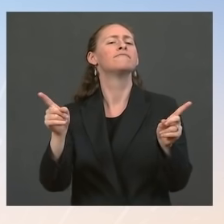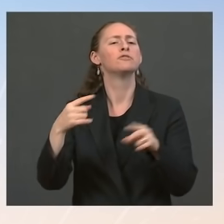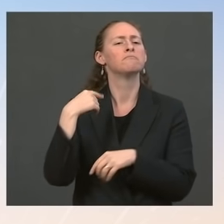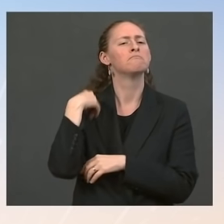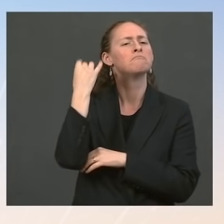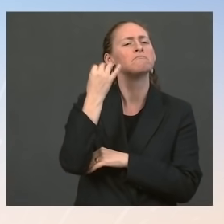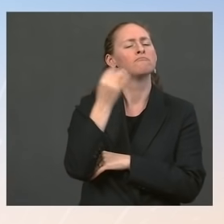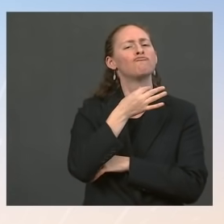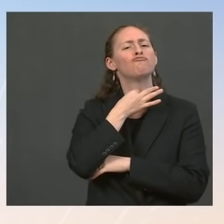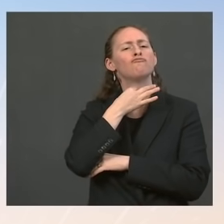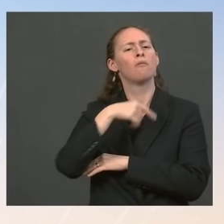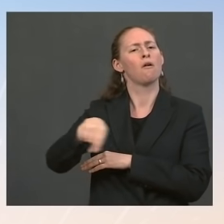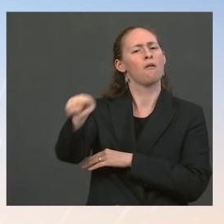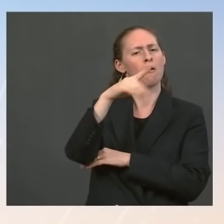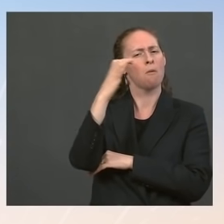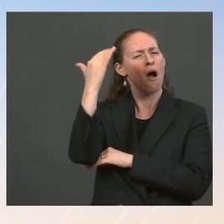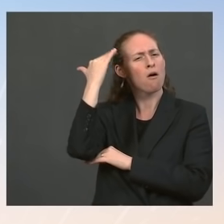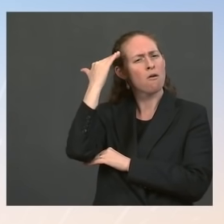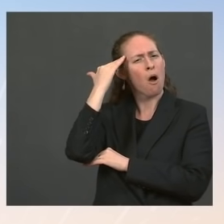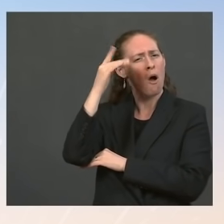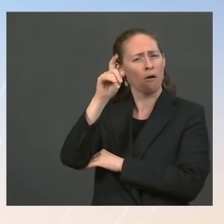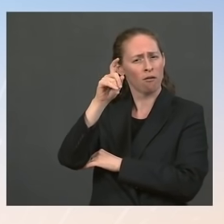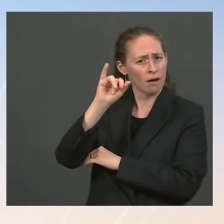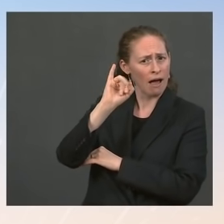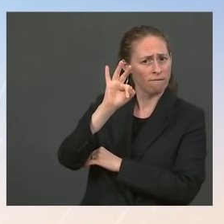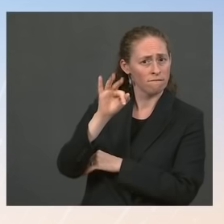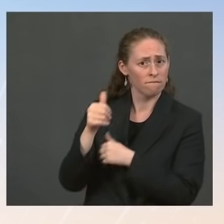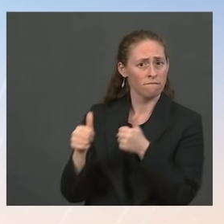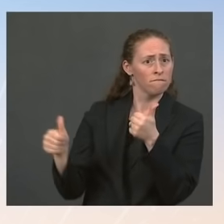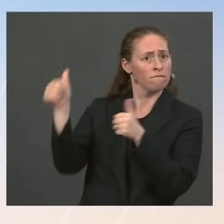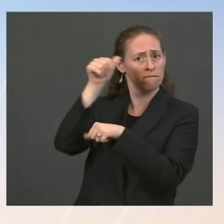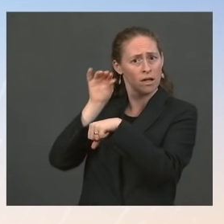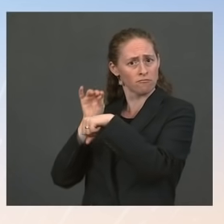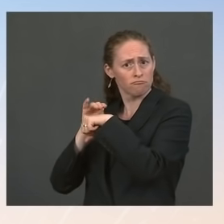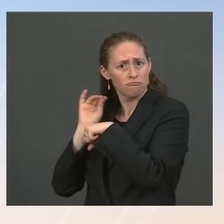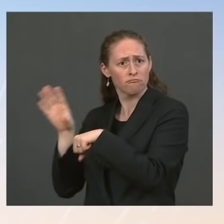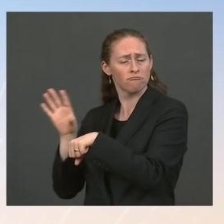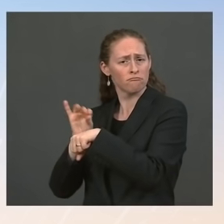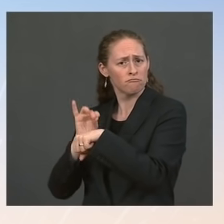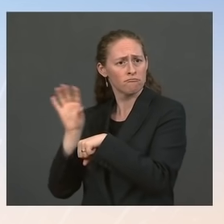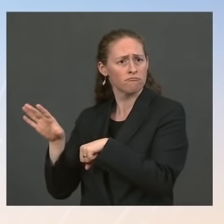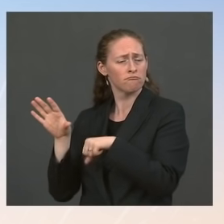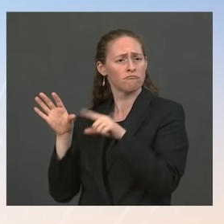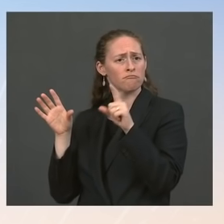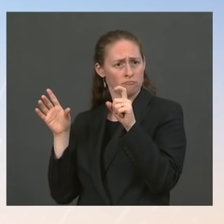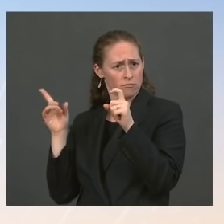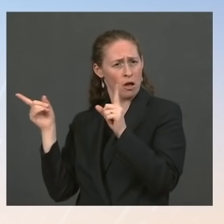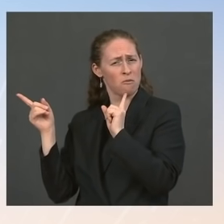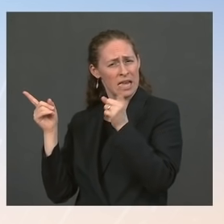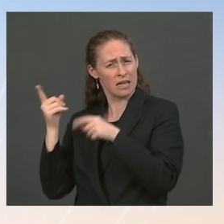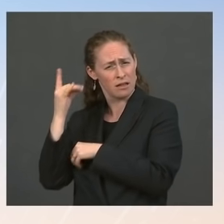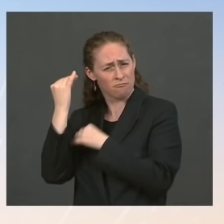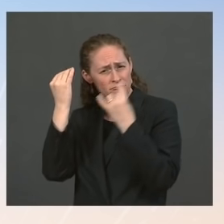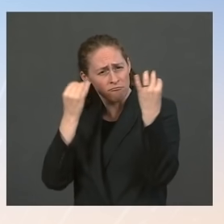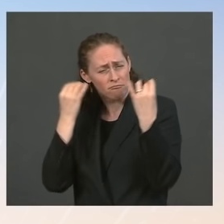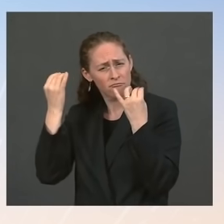If the generals and military advisors give advice, how will the President use and process that, and how will he talk about it publicly?